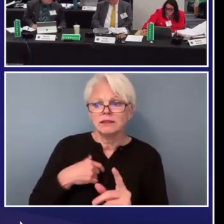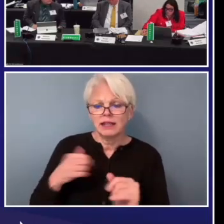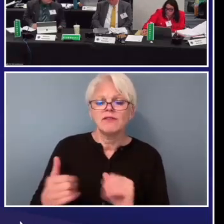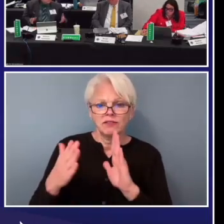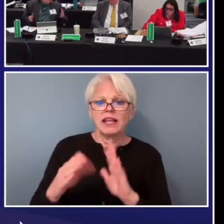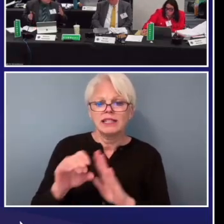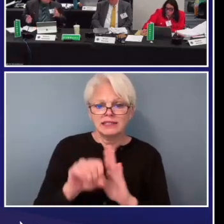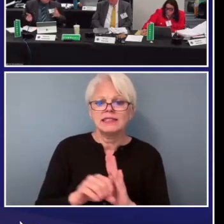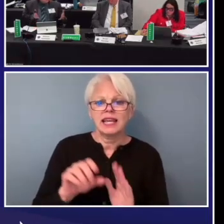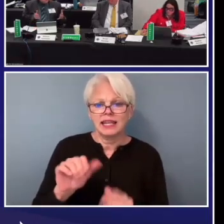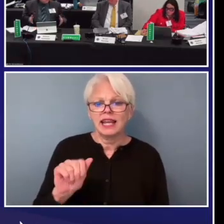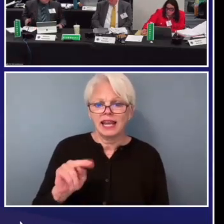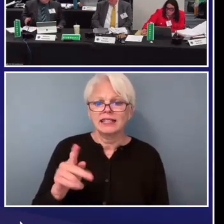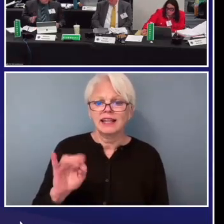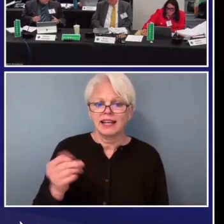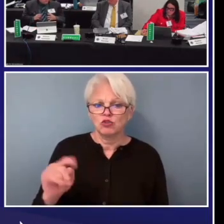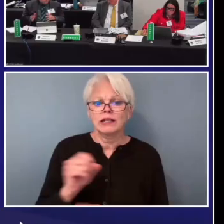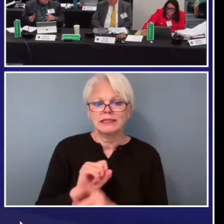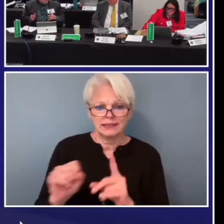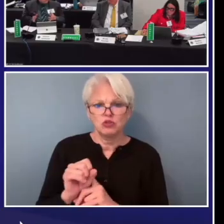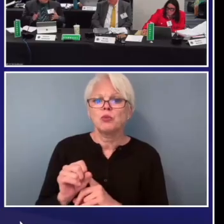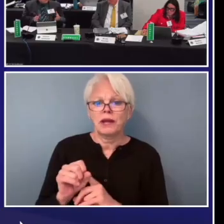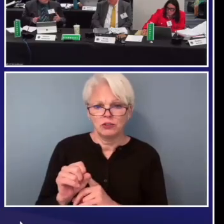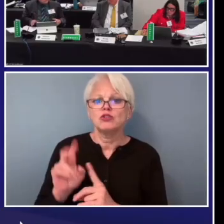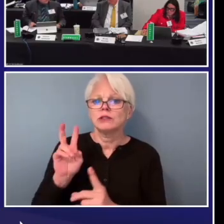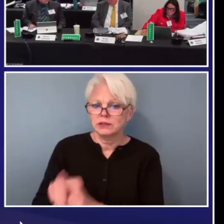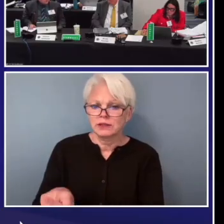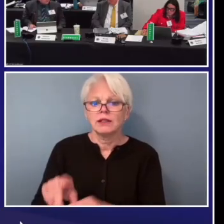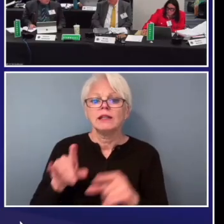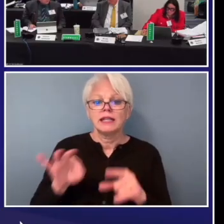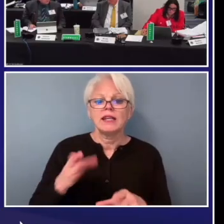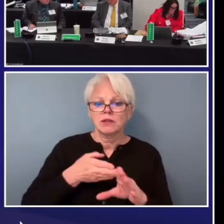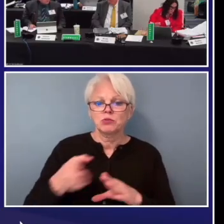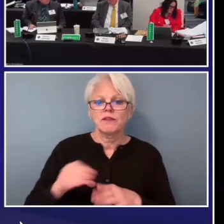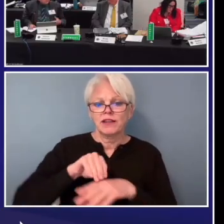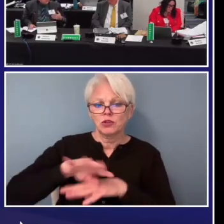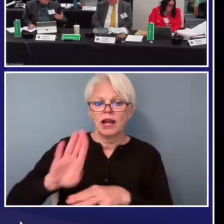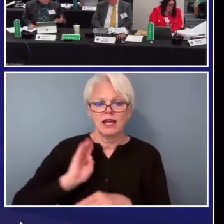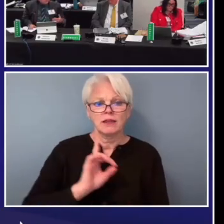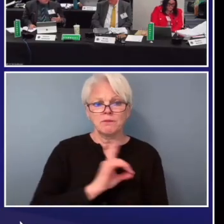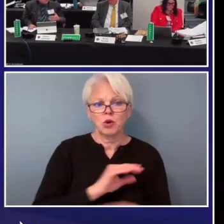If the professional influence on the board leads them to make decisions that